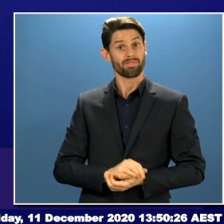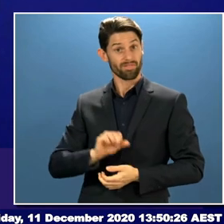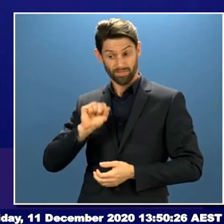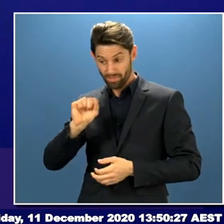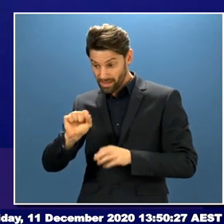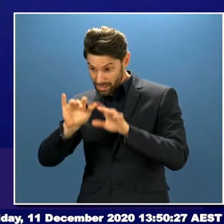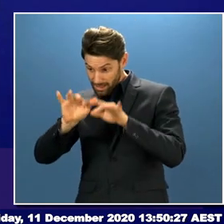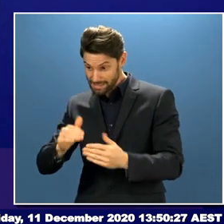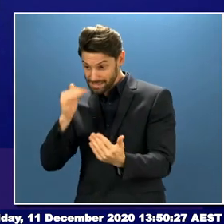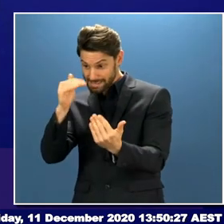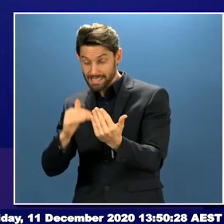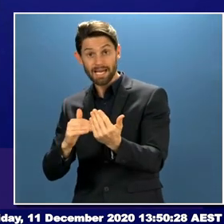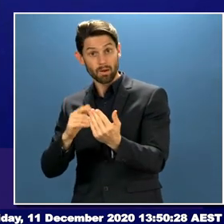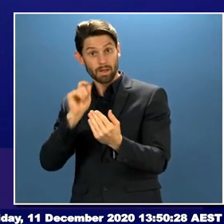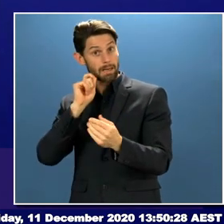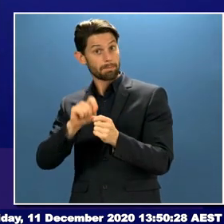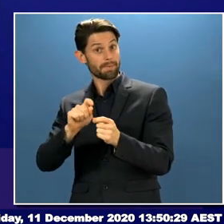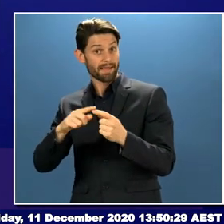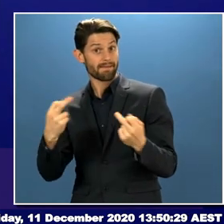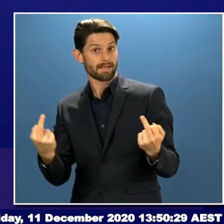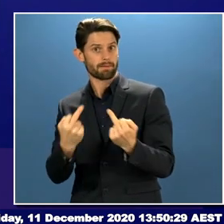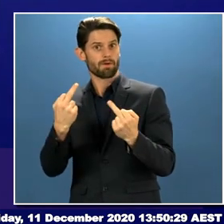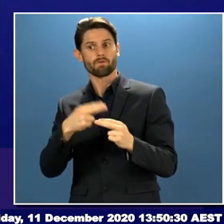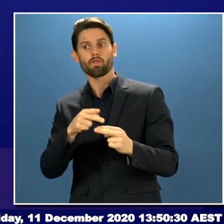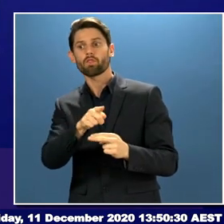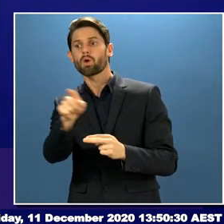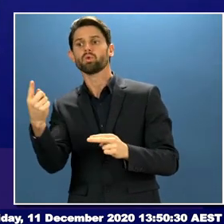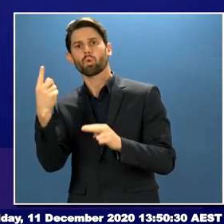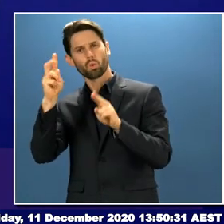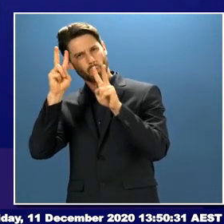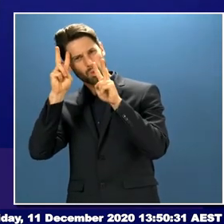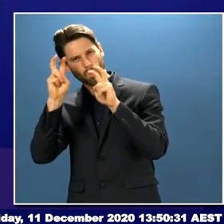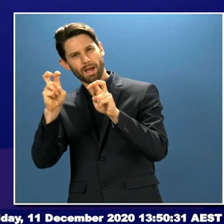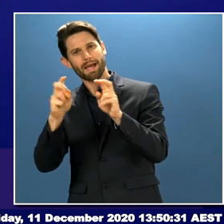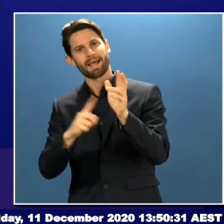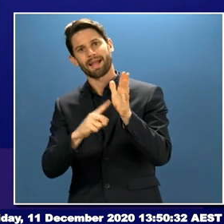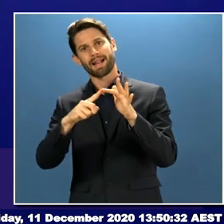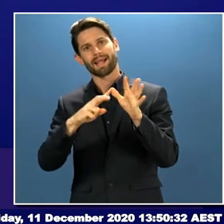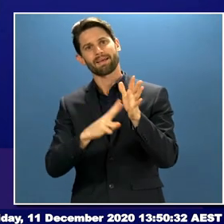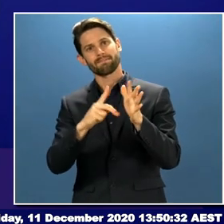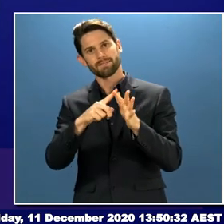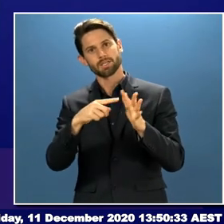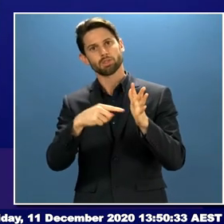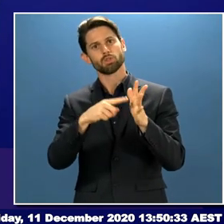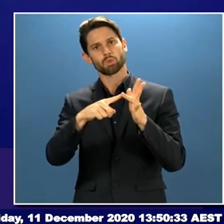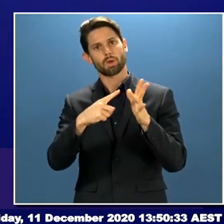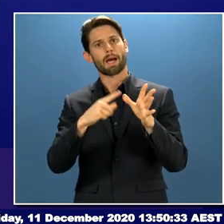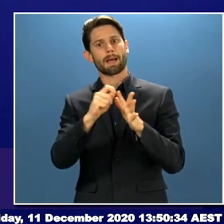confidential basis to those parties with leave to appear at the hearing by Friday, 5 March 2021.